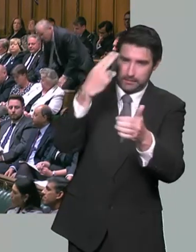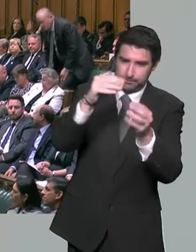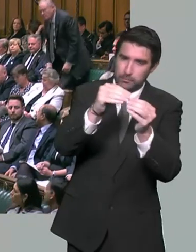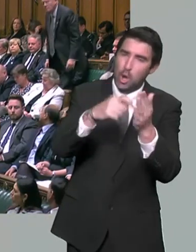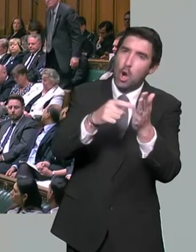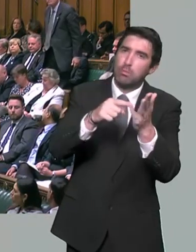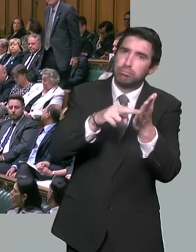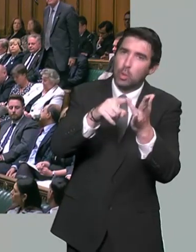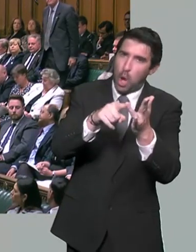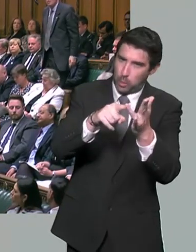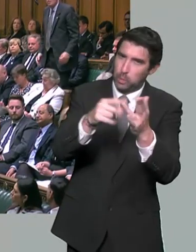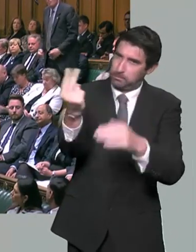The Prime Minister I thank my right hon.